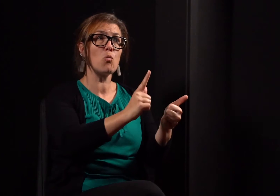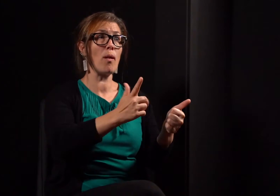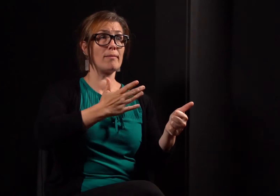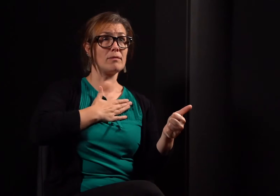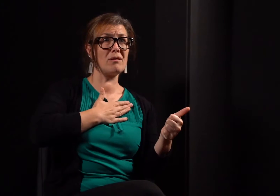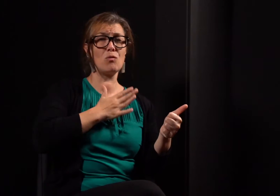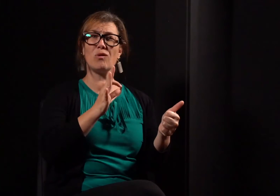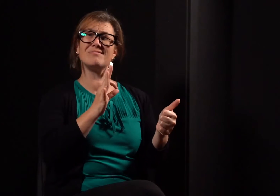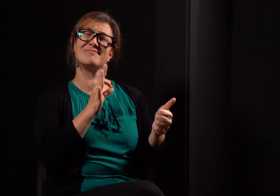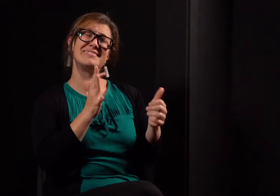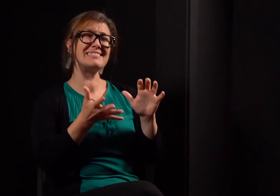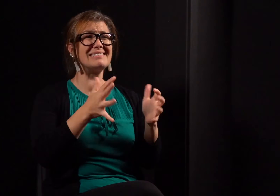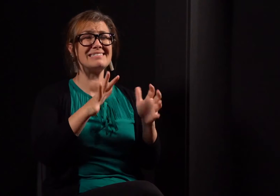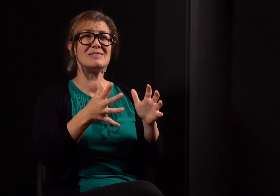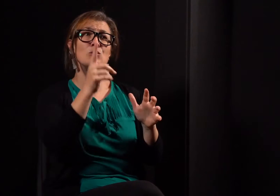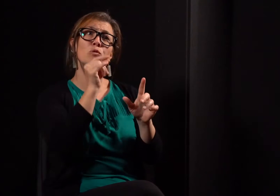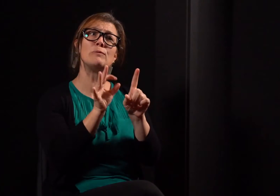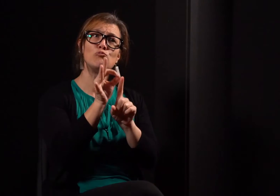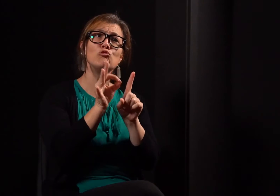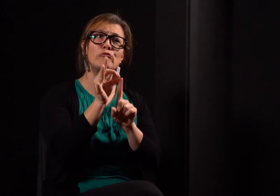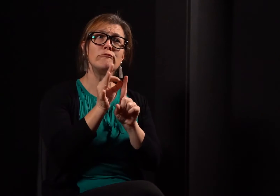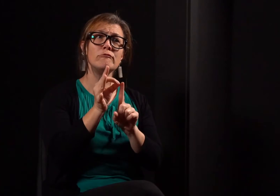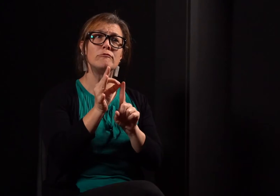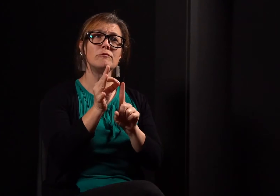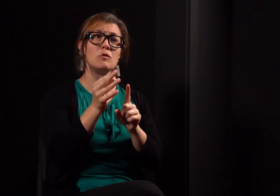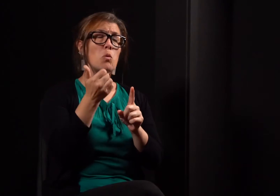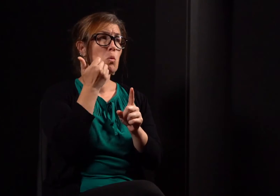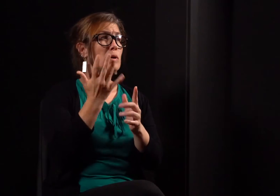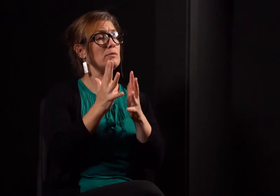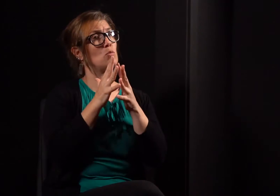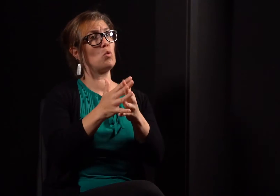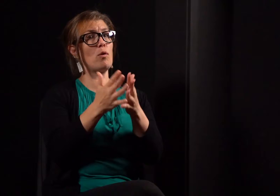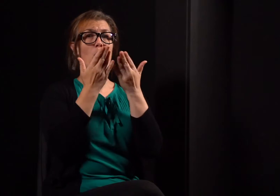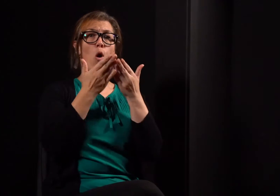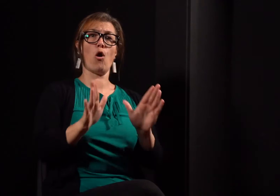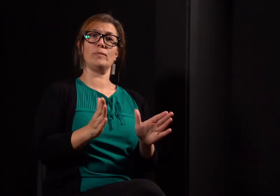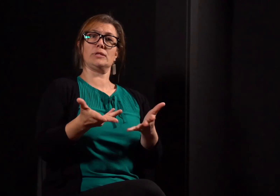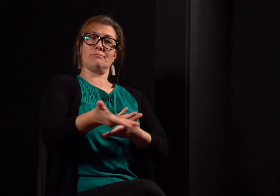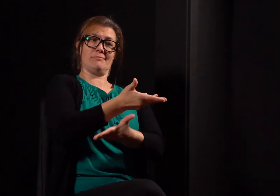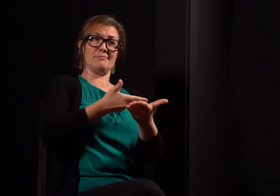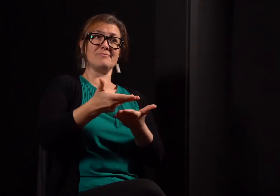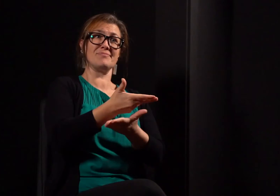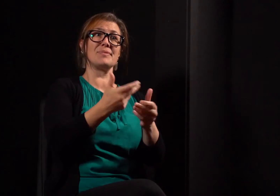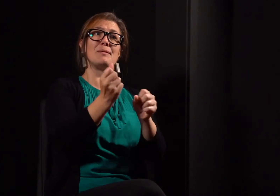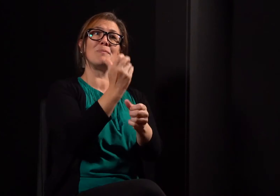and areas that could be improved. I think it's really important just to have those honest and frank conversation